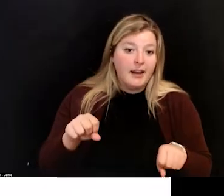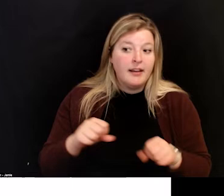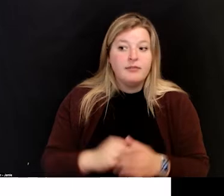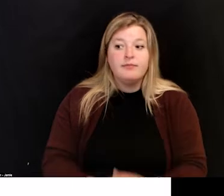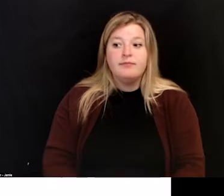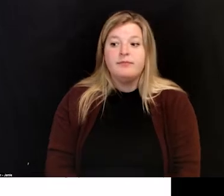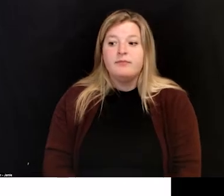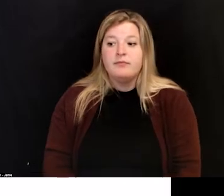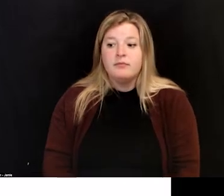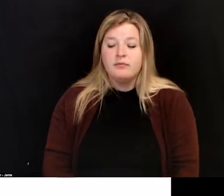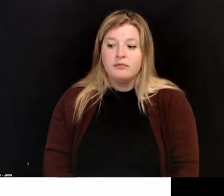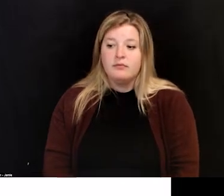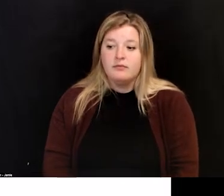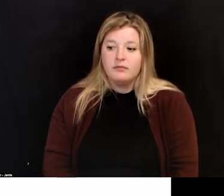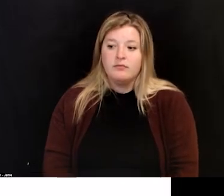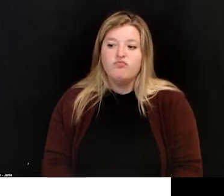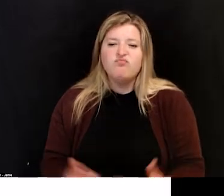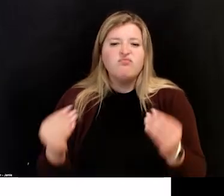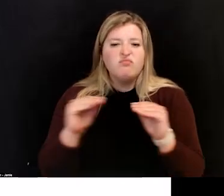We'll get a more participatory environment as well.